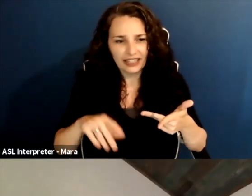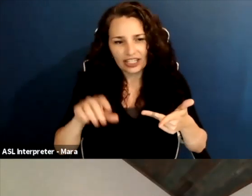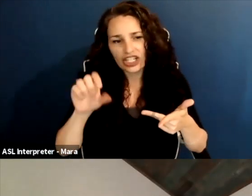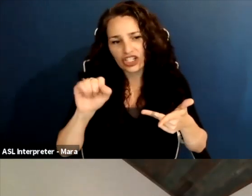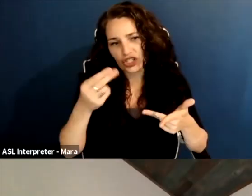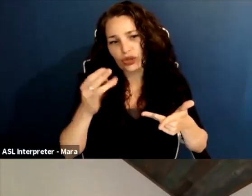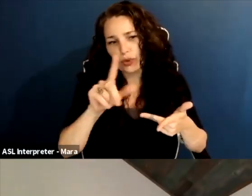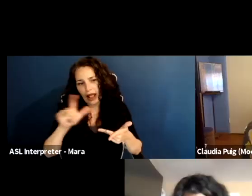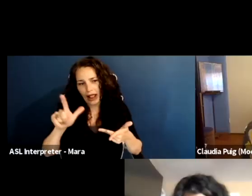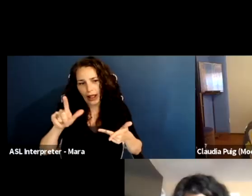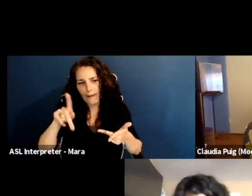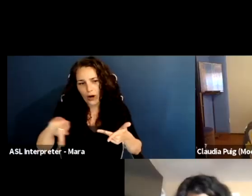welcome everybody.